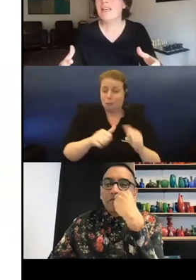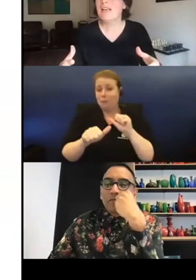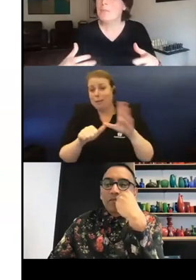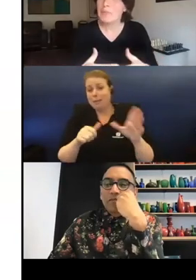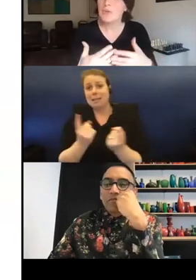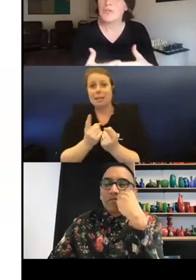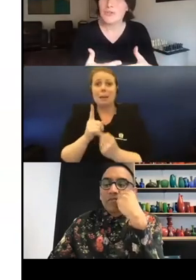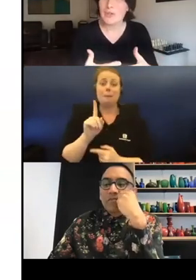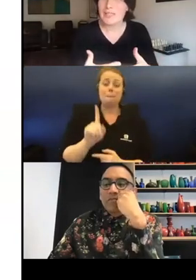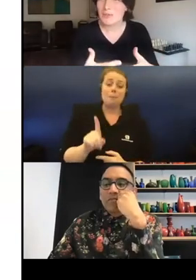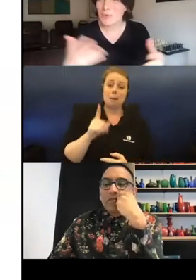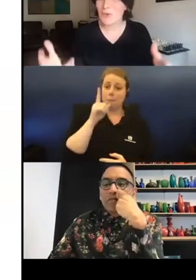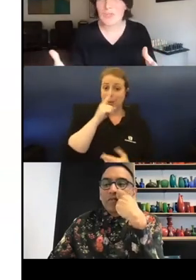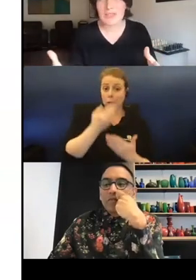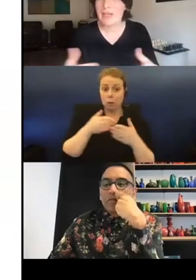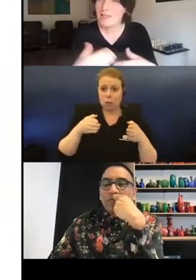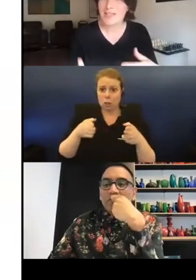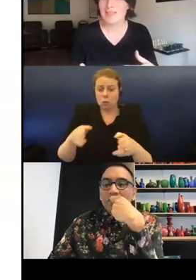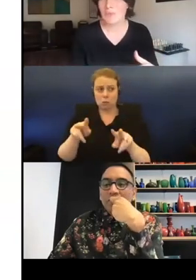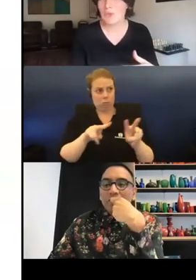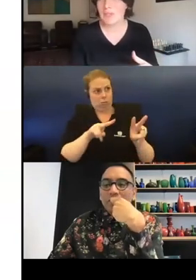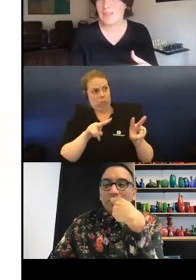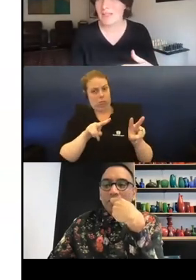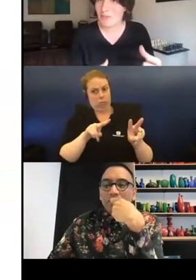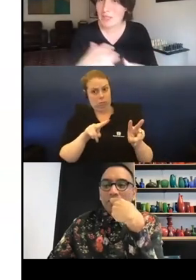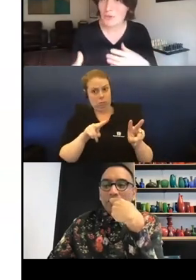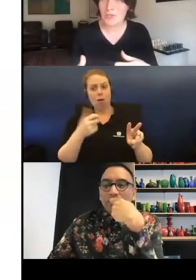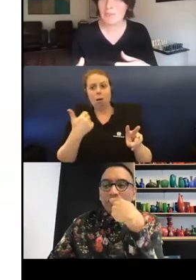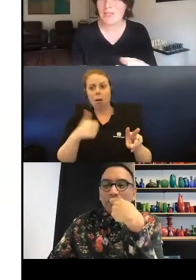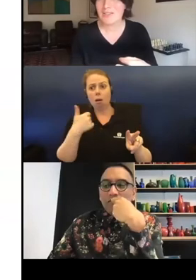people on the streets who saw this they recognized the monuments and everybody talked about